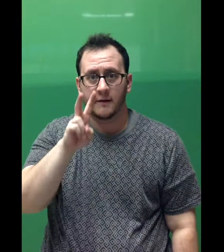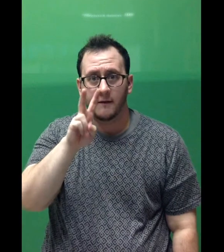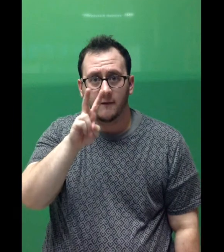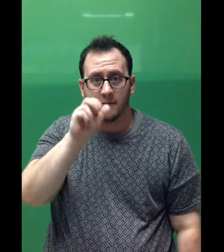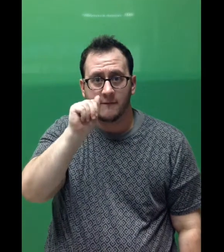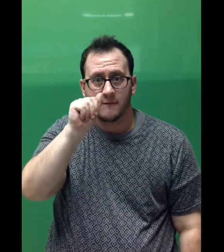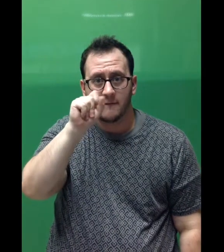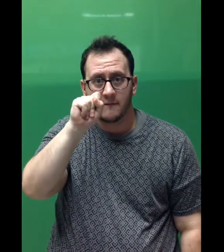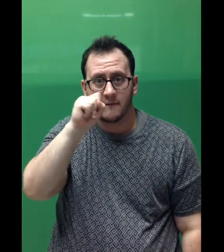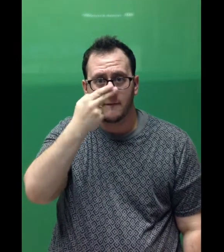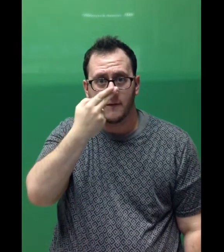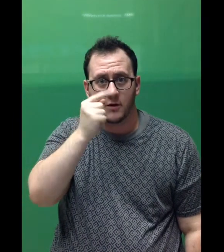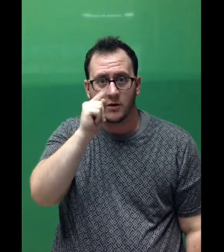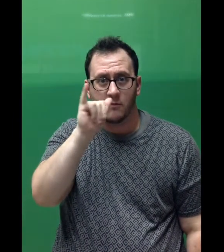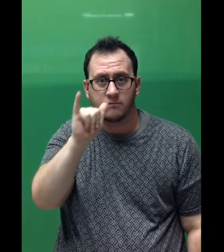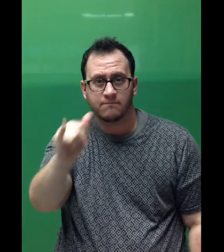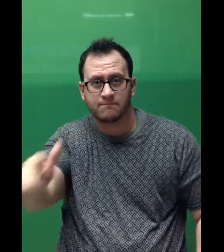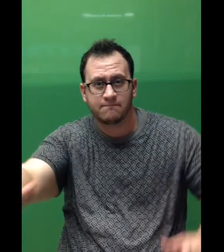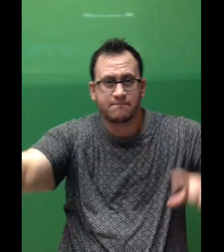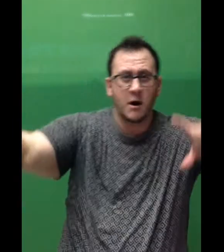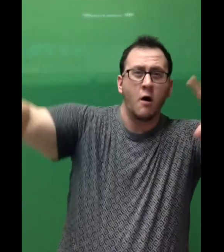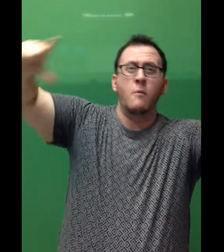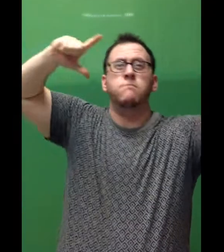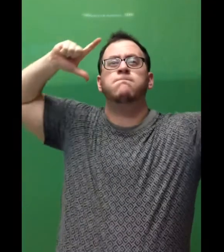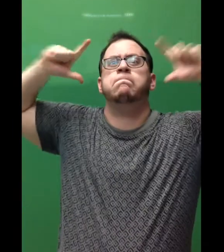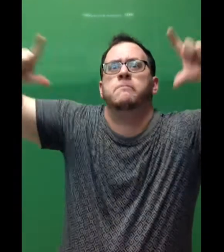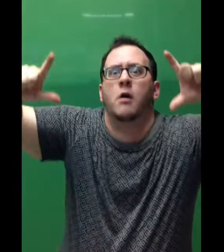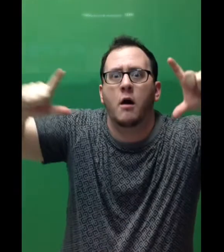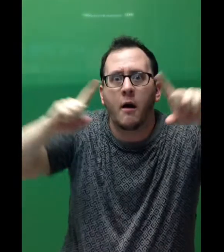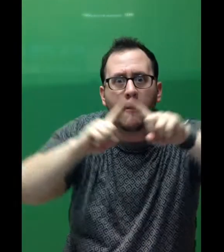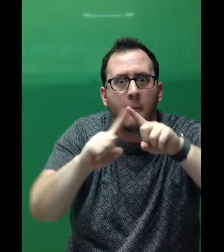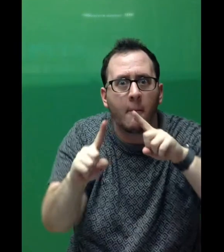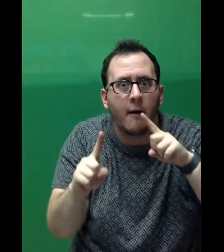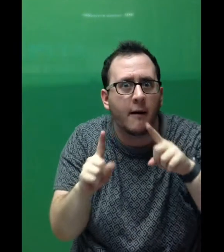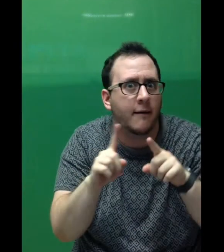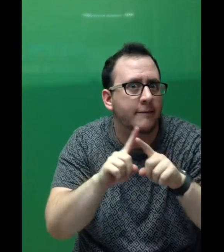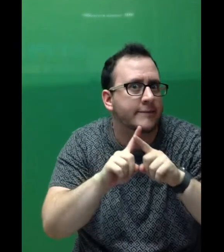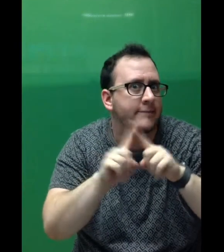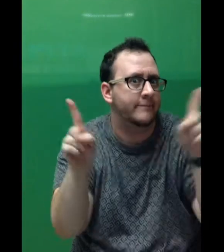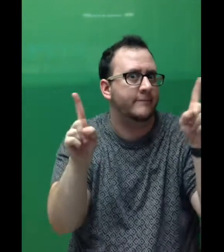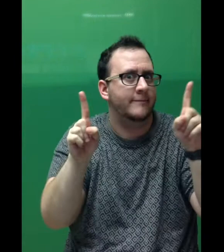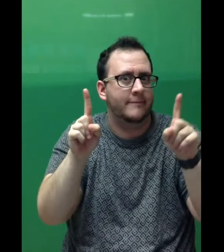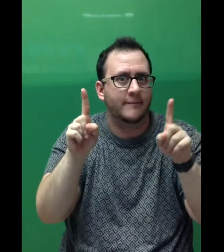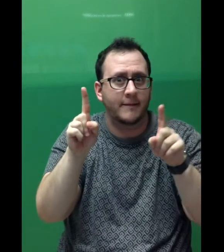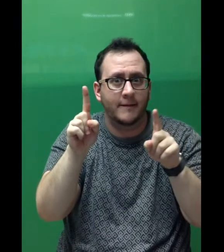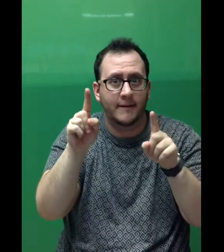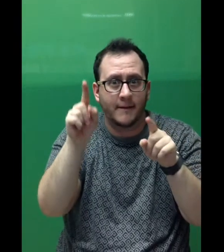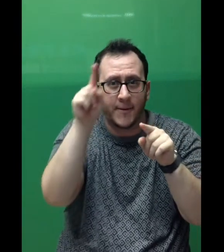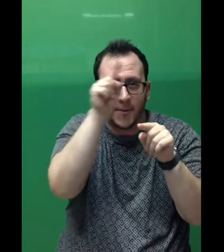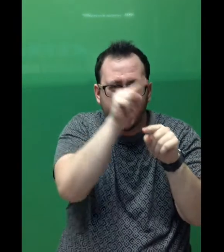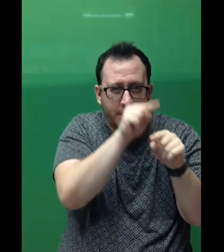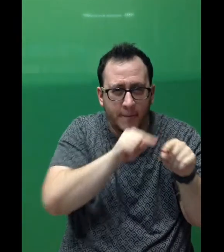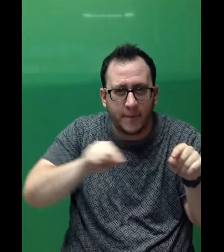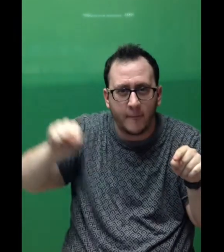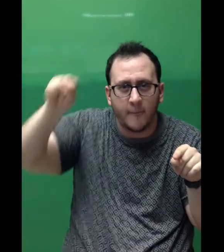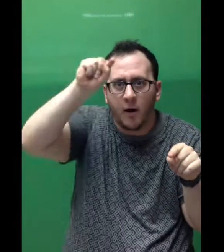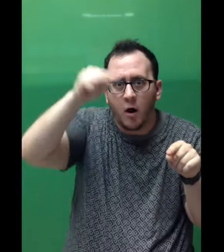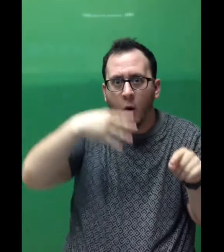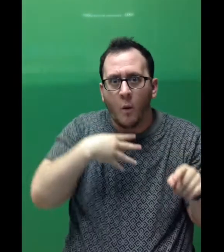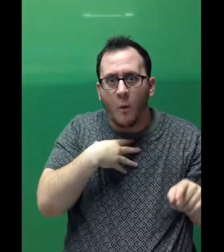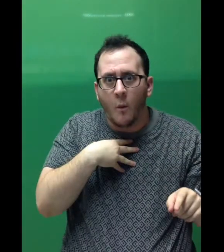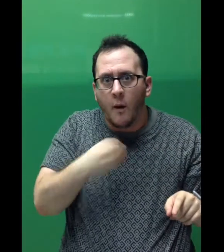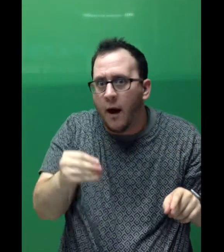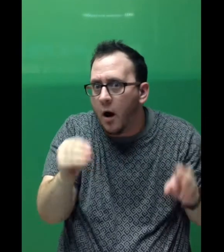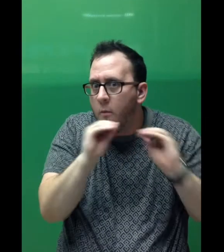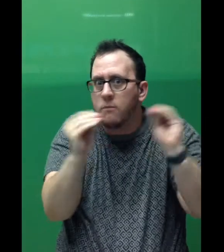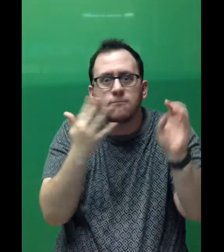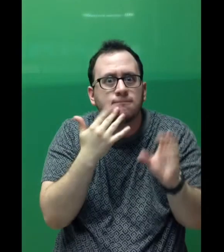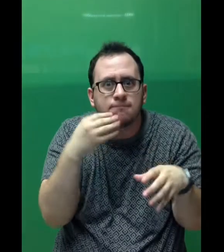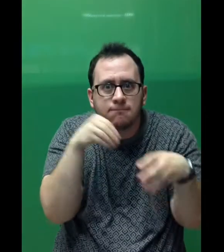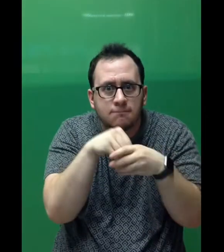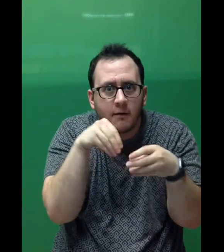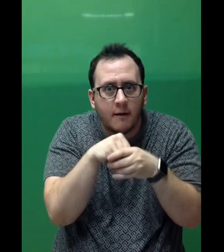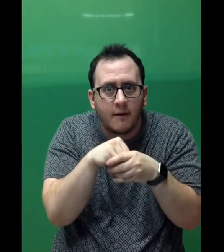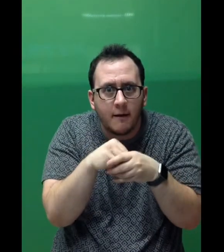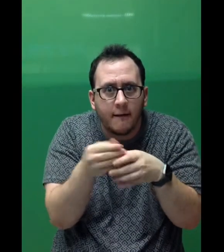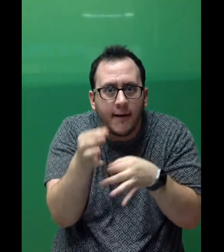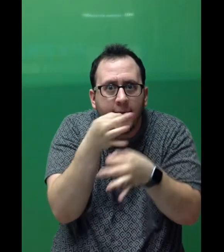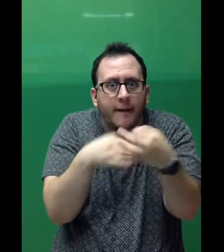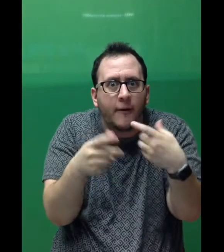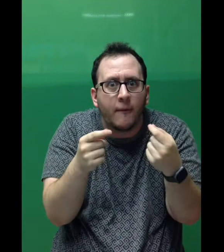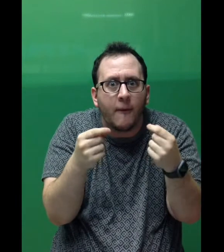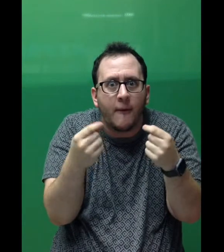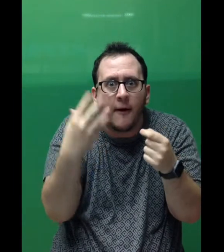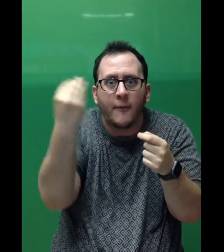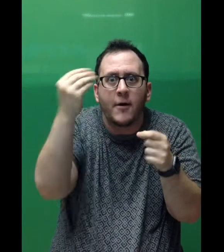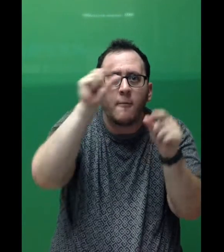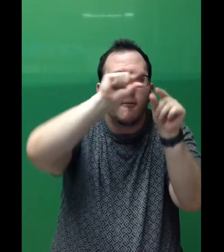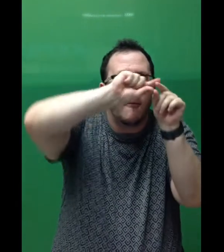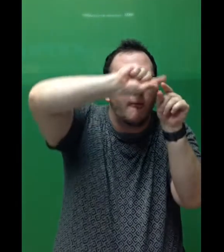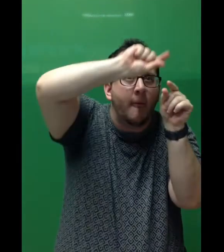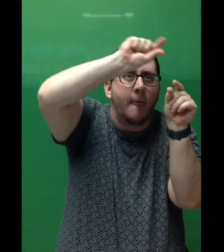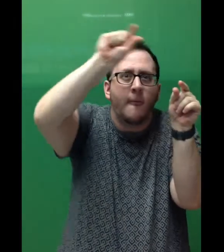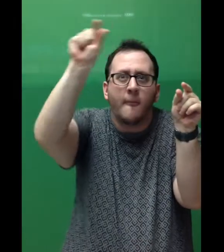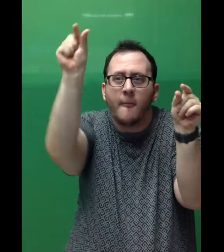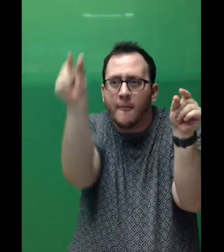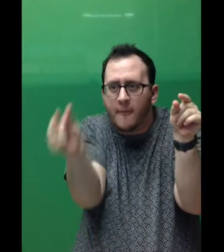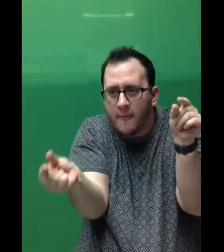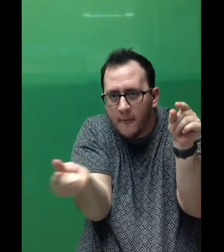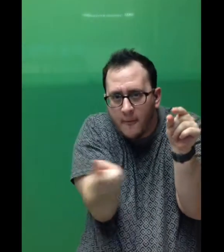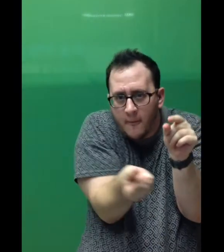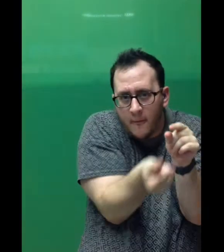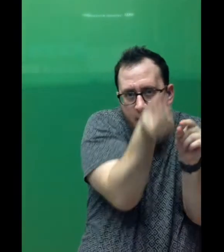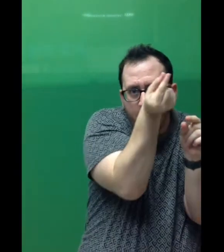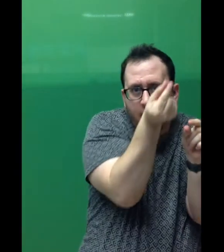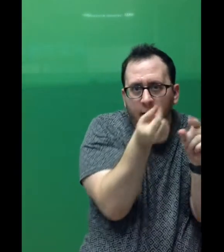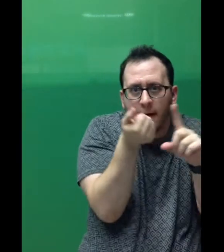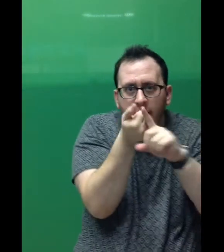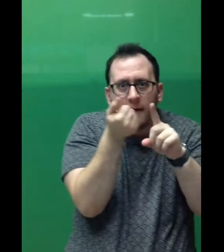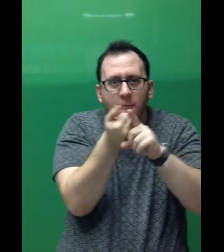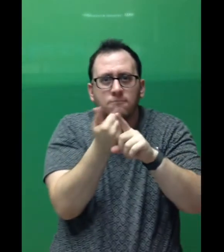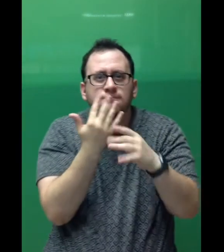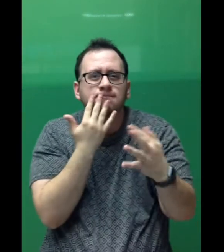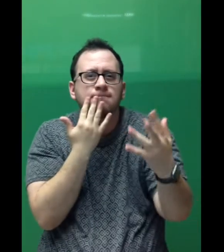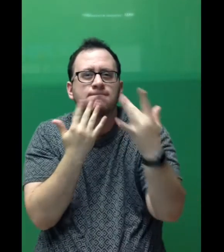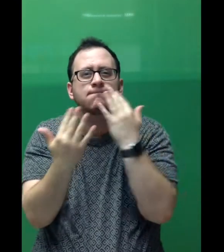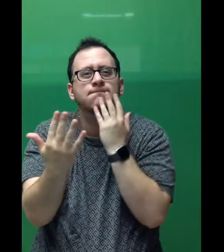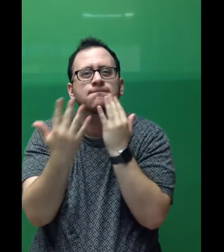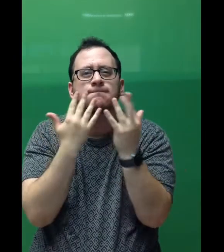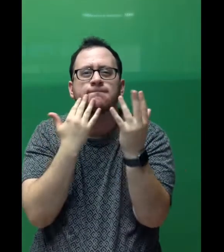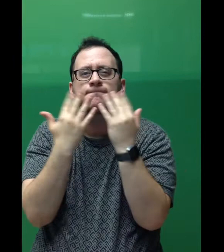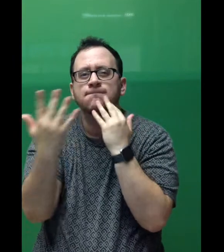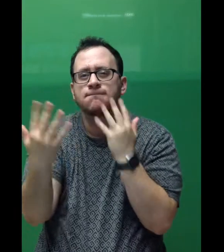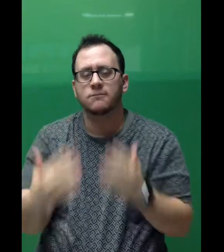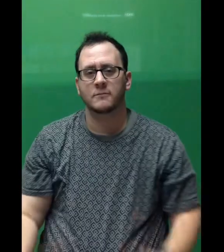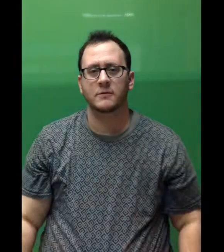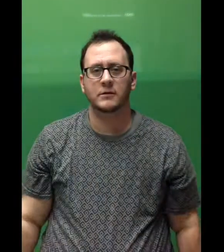Vashti even made a dot by NOT painting a dot.